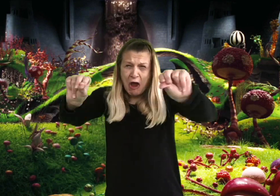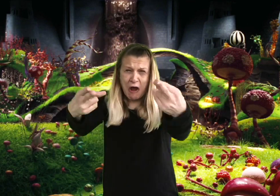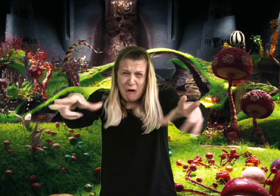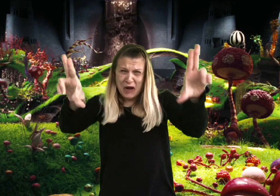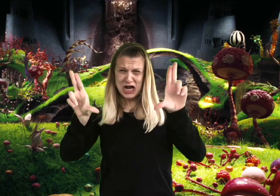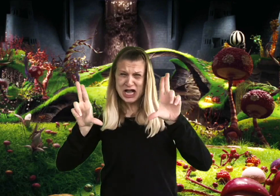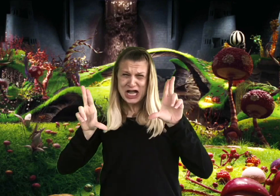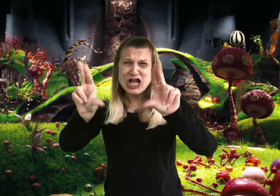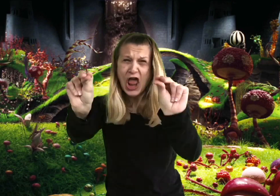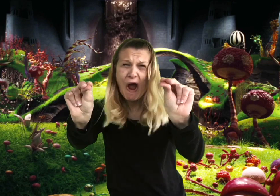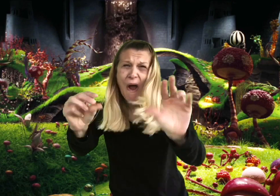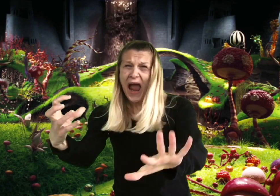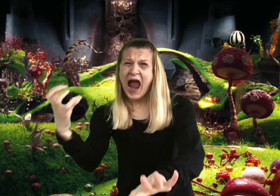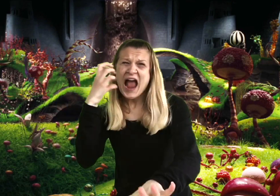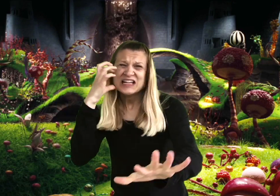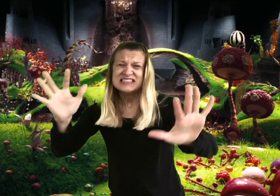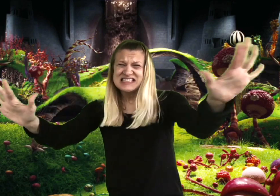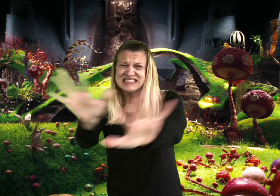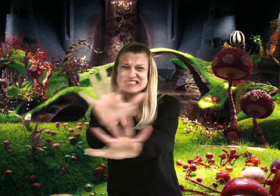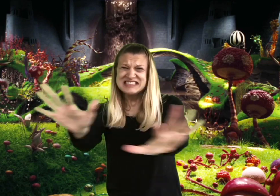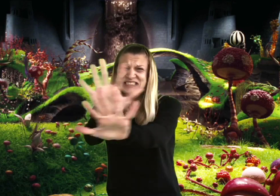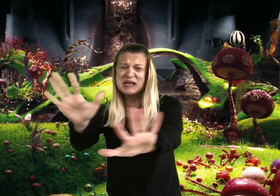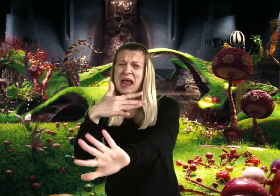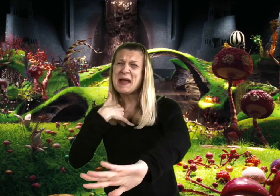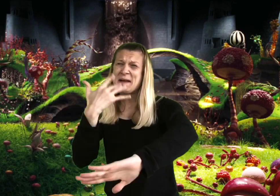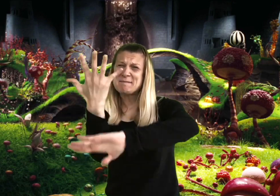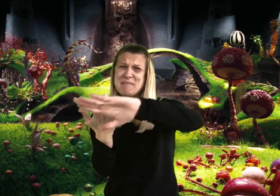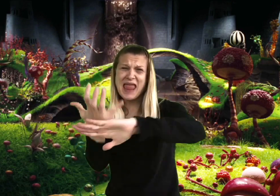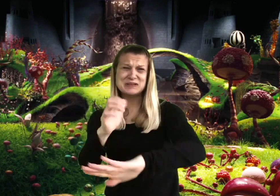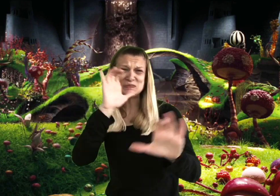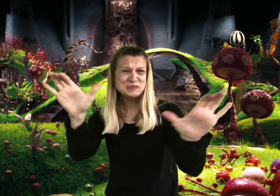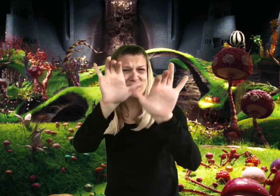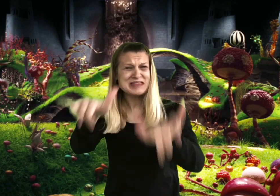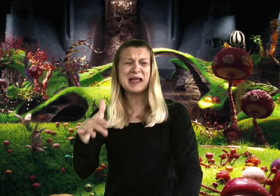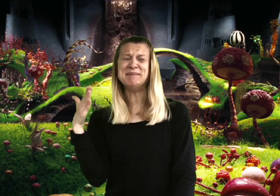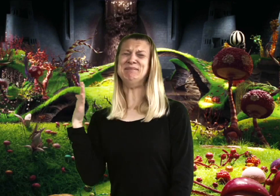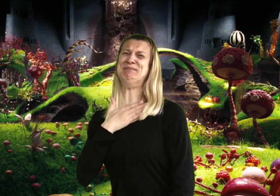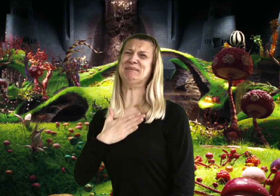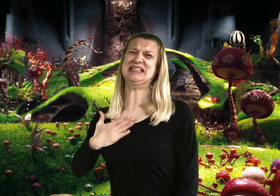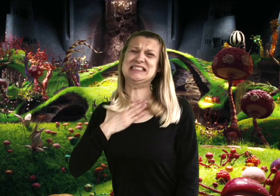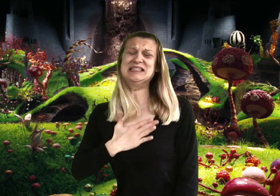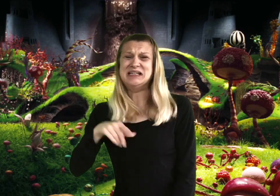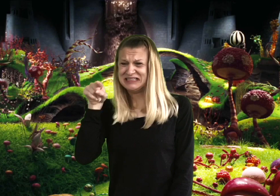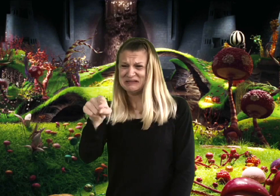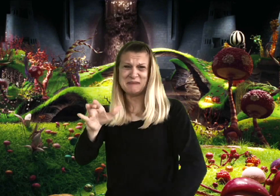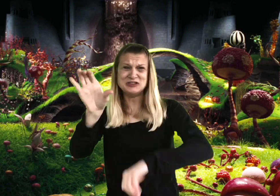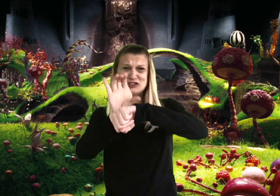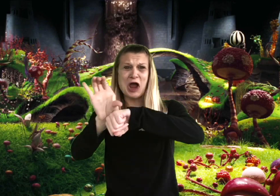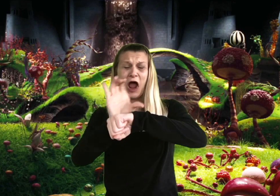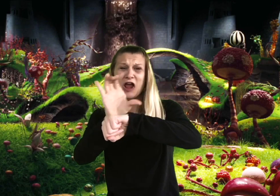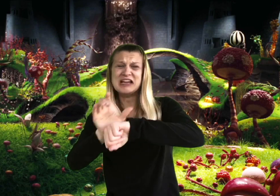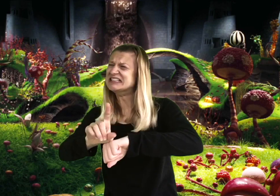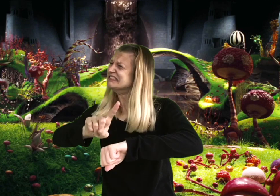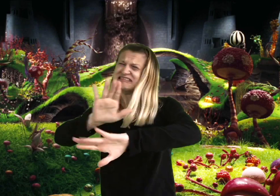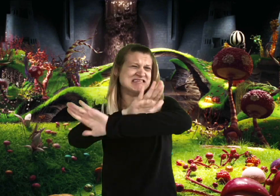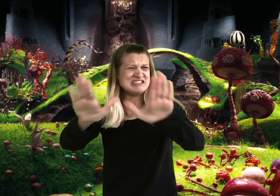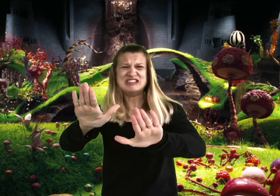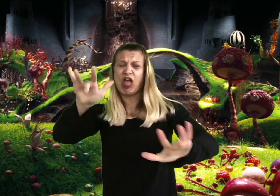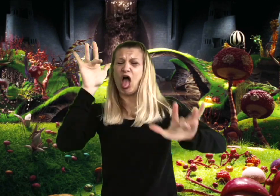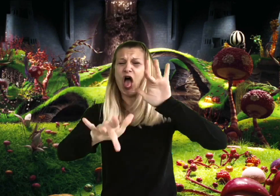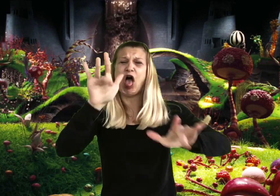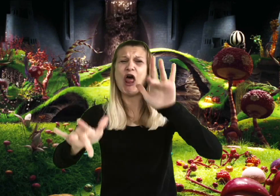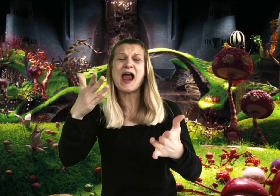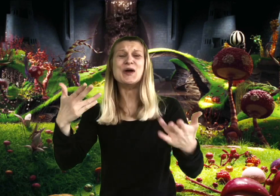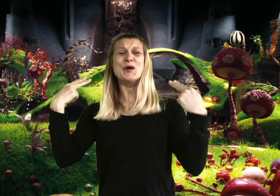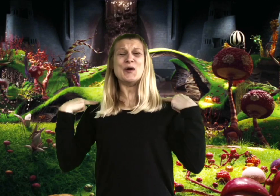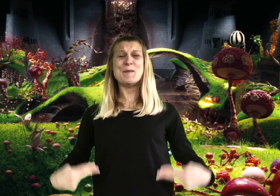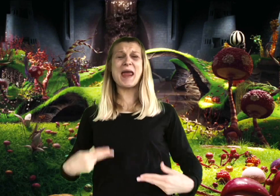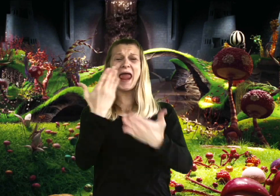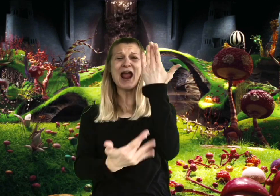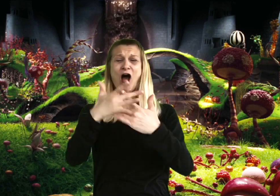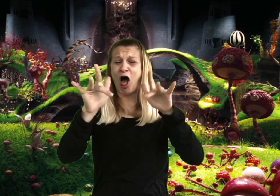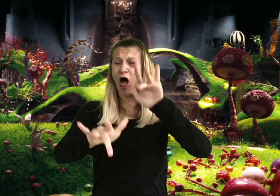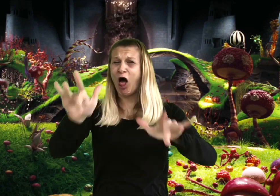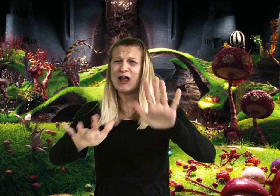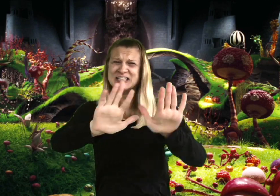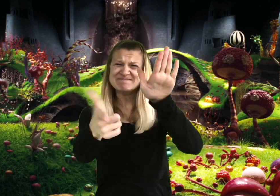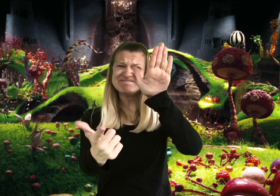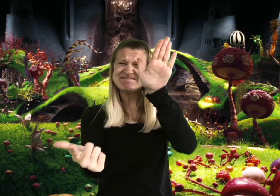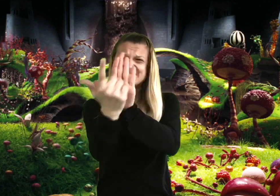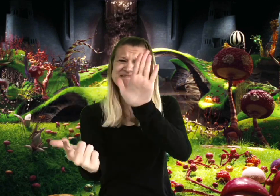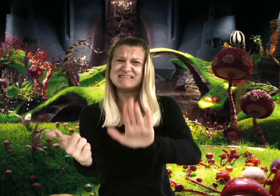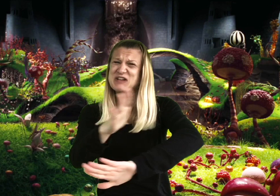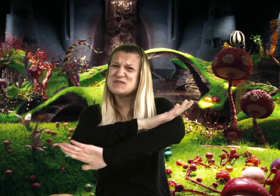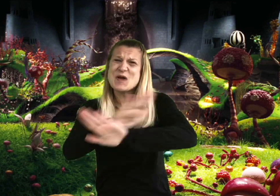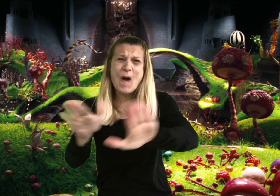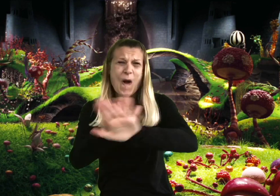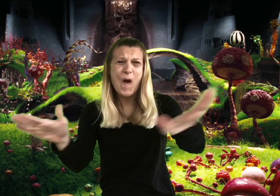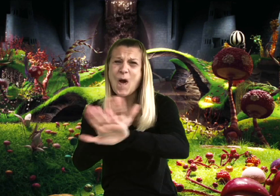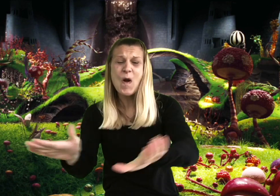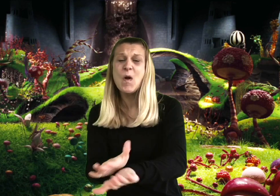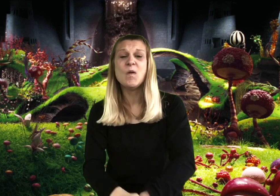no! Please, Augustus, please! I beg of you not to do that. My chocolate must be untouched by human hands!"